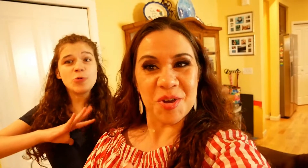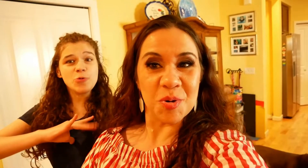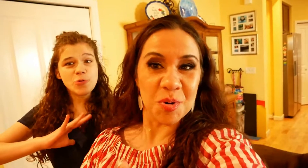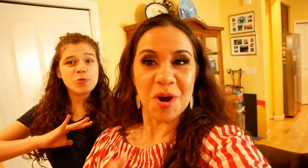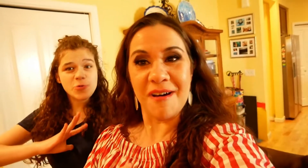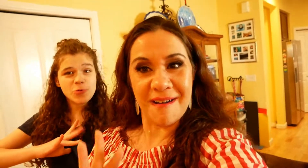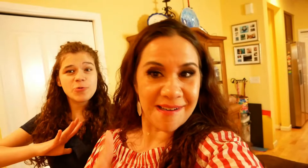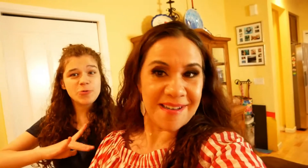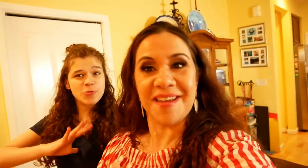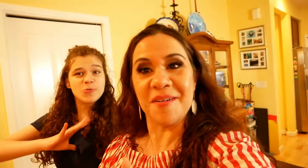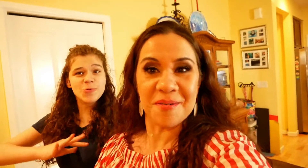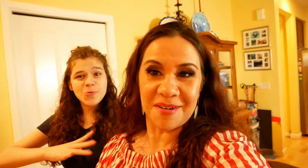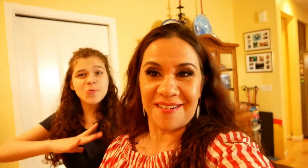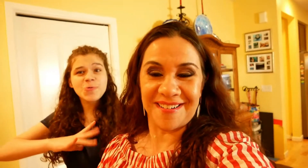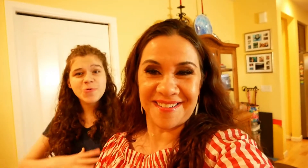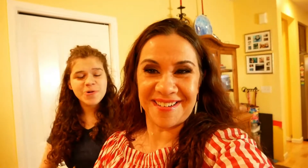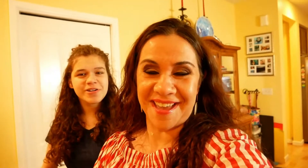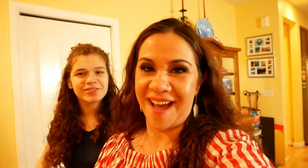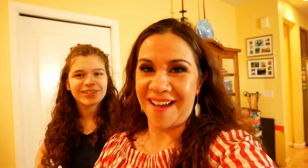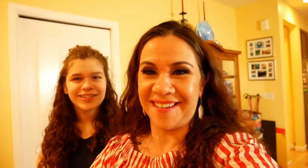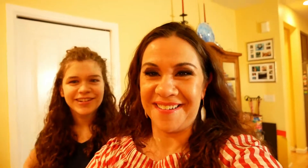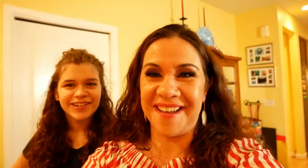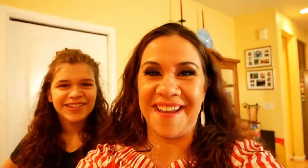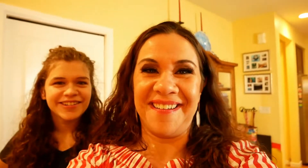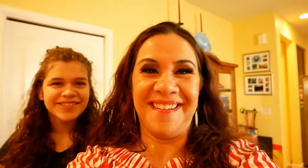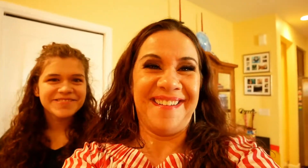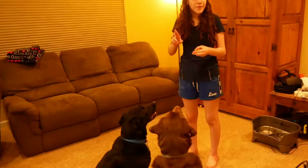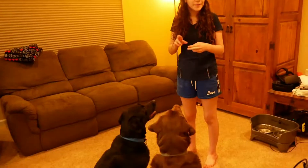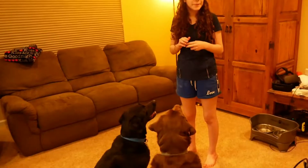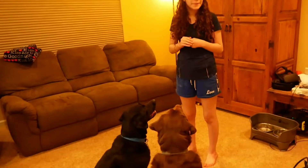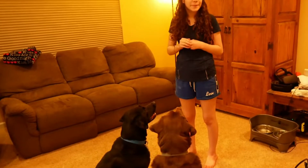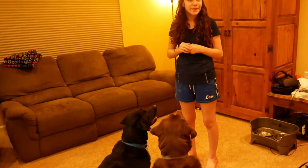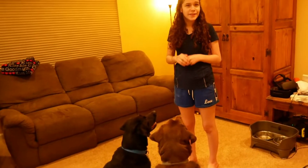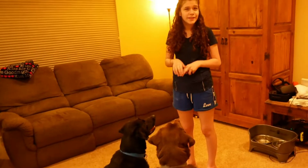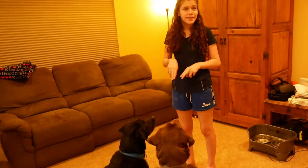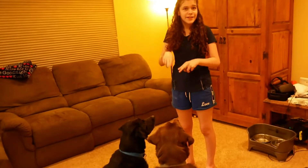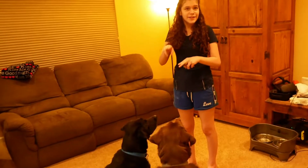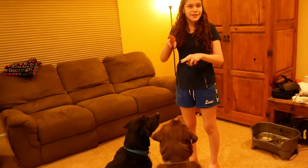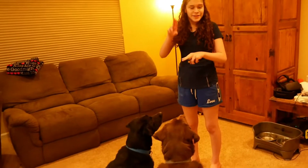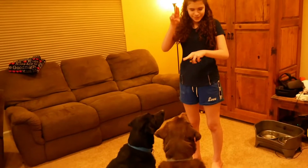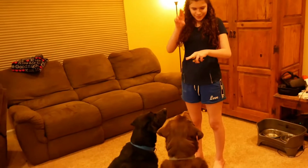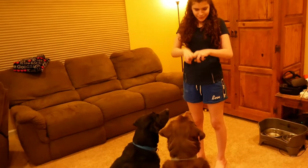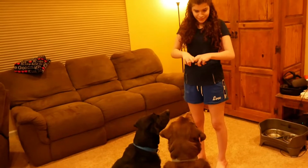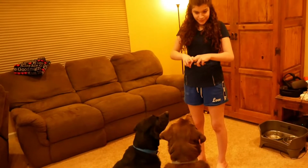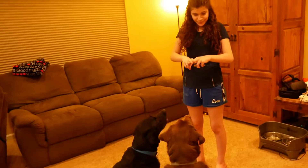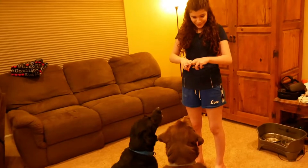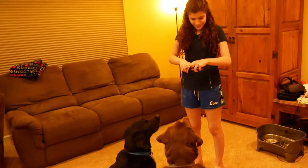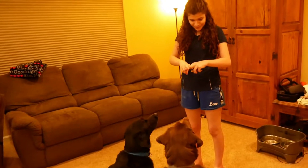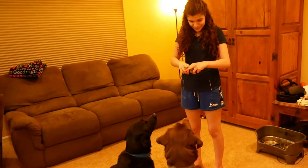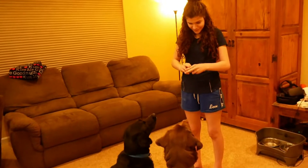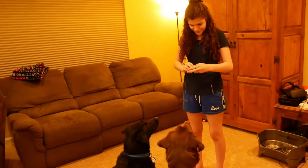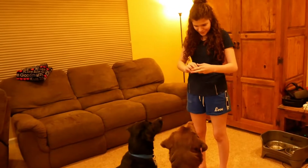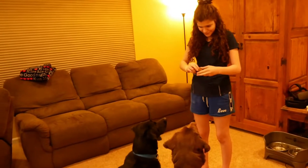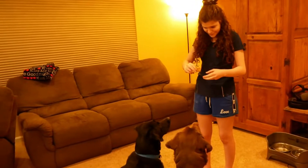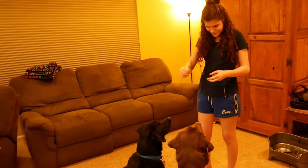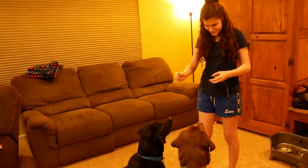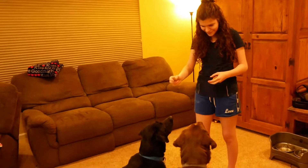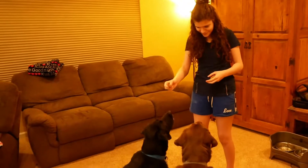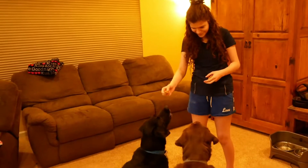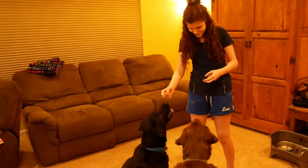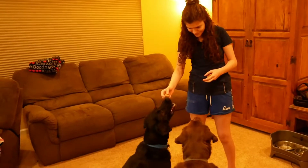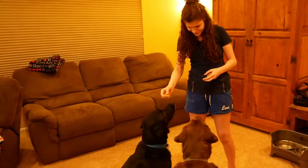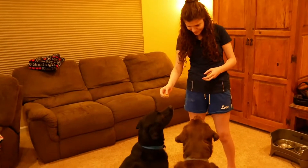cool cool yeah okay they are yeah that's fine this is the sign for stitch they're already sitting